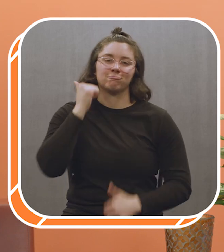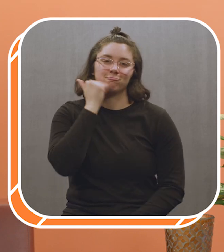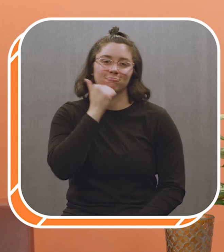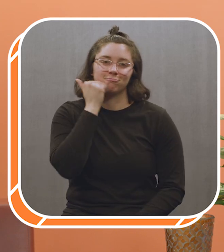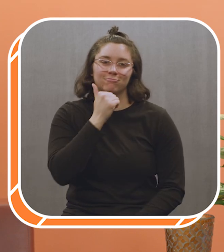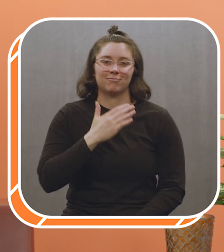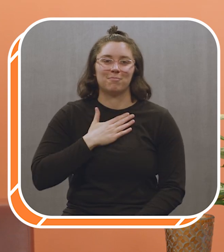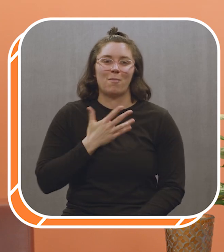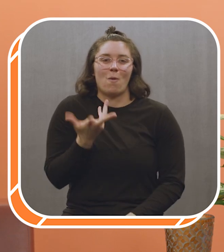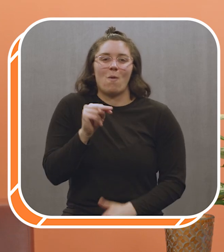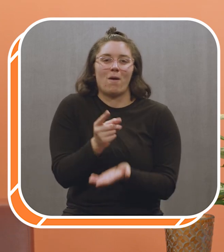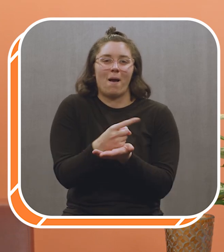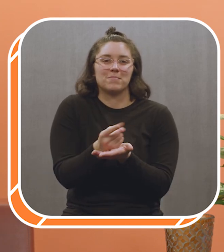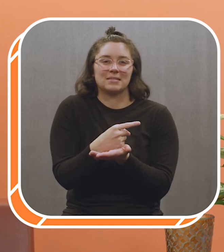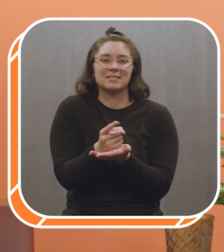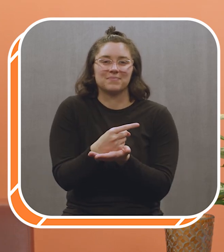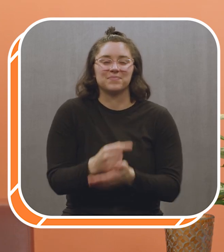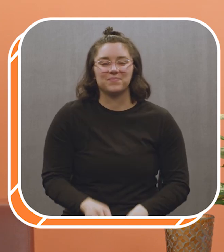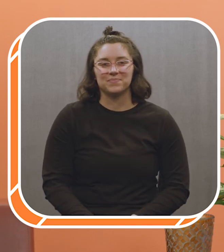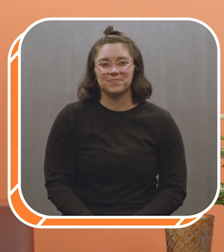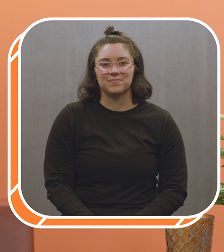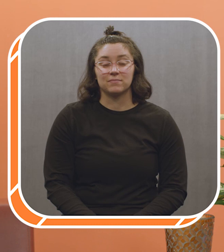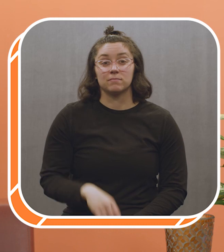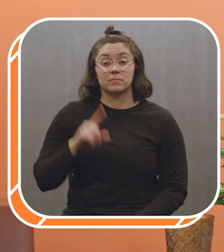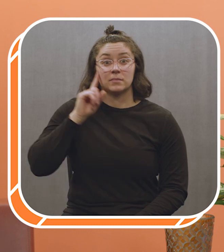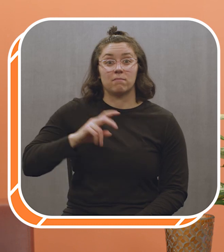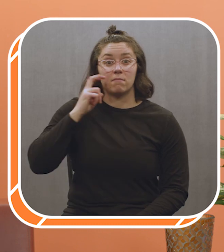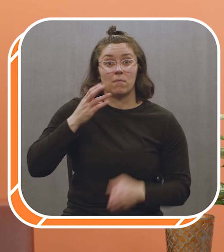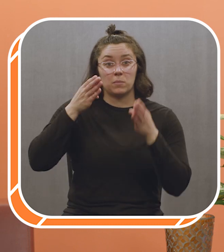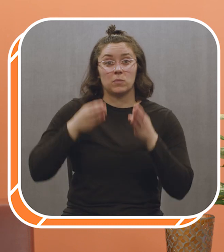That's my own compass. And I, as a DeafBlind person,